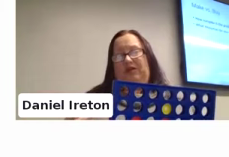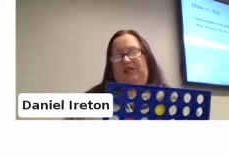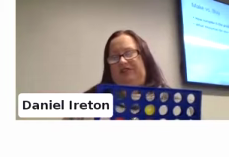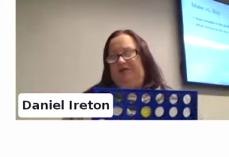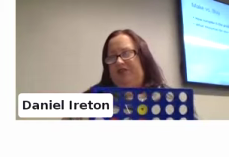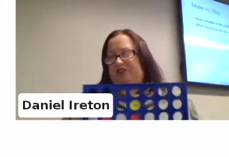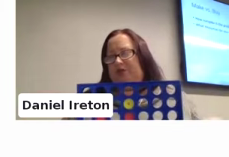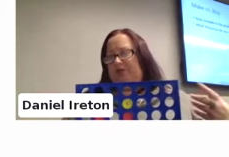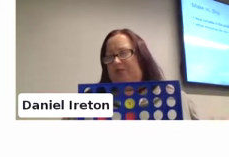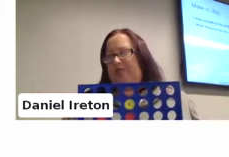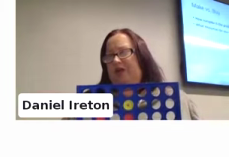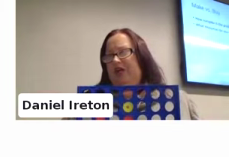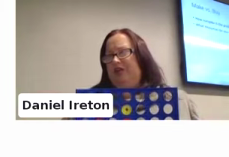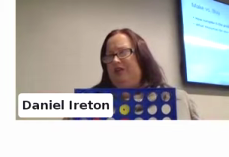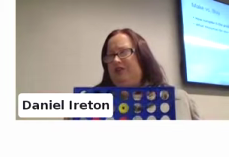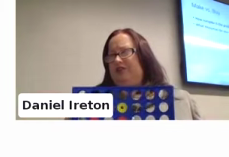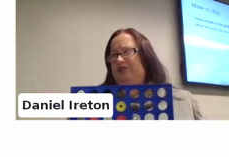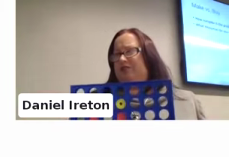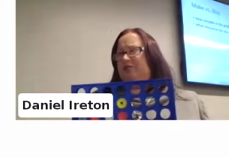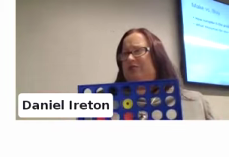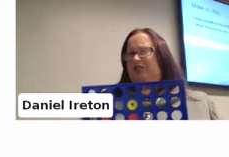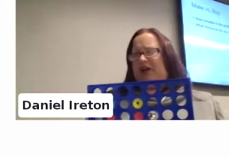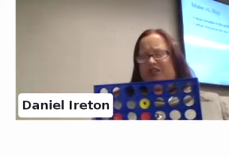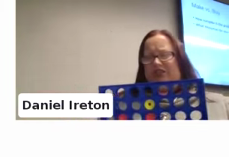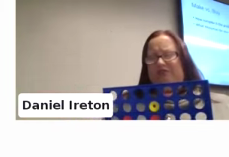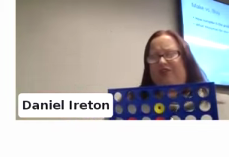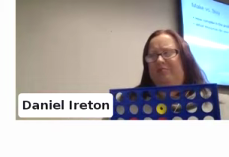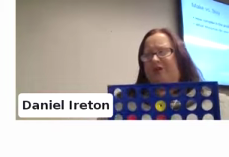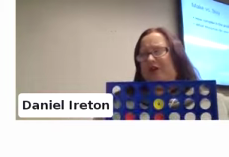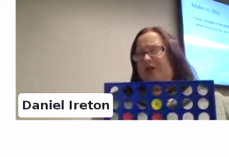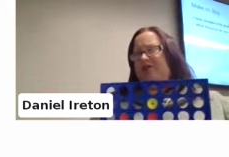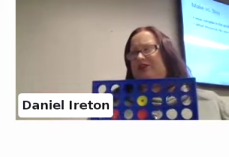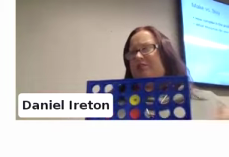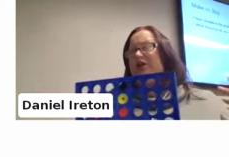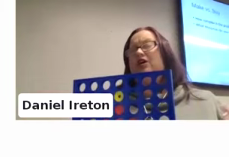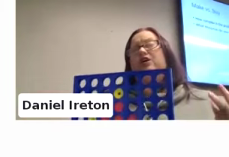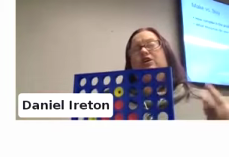He said yes this was actually very effective.